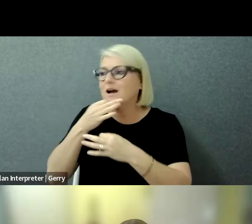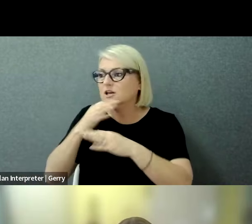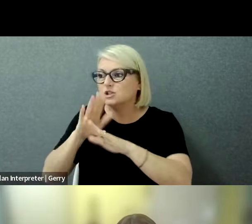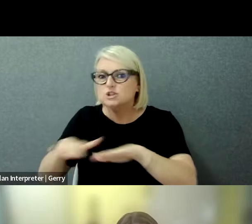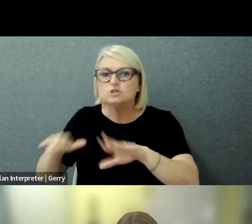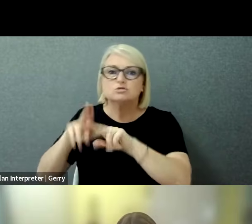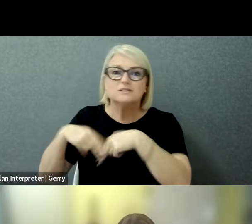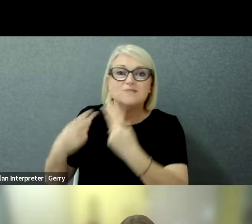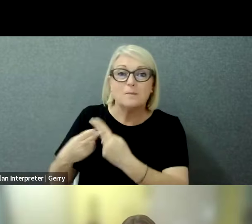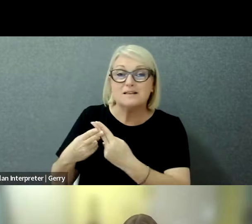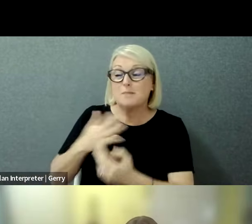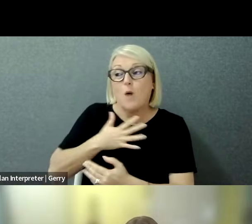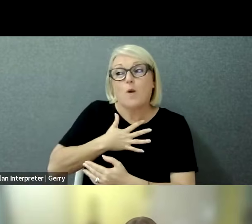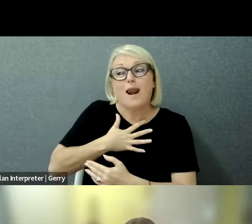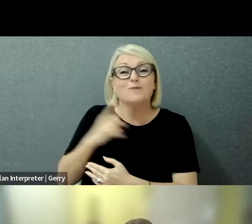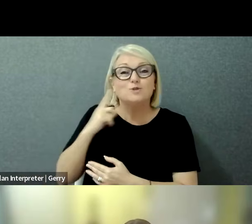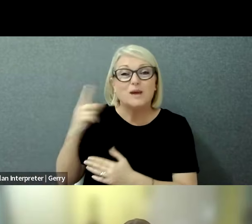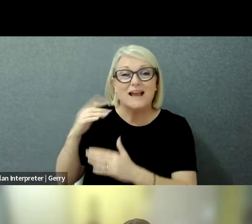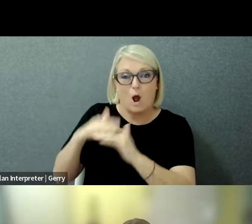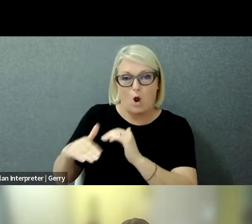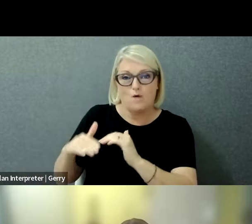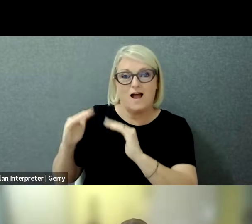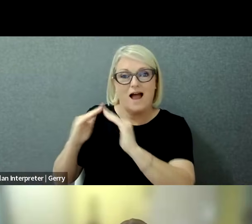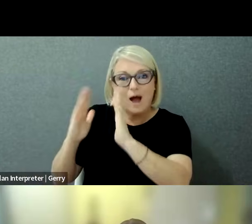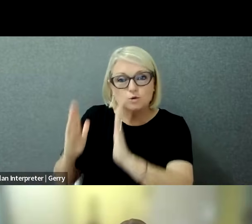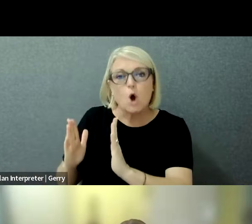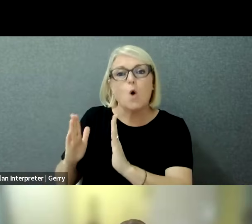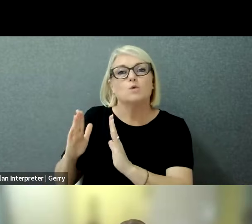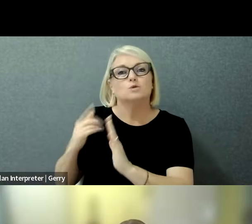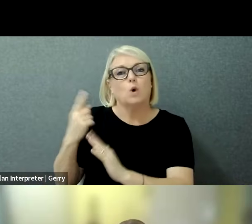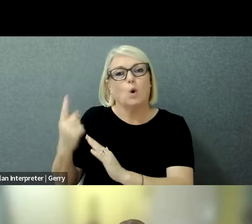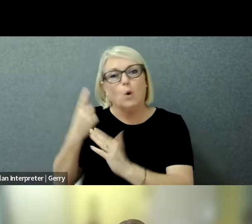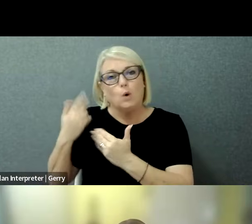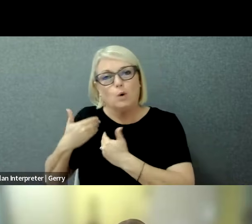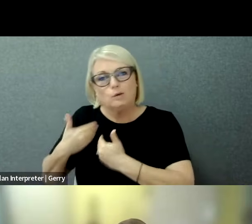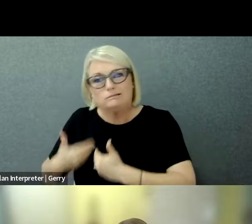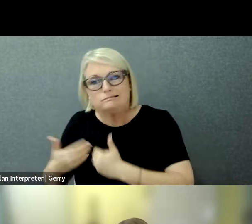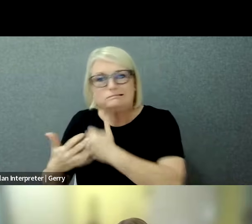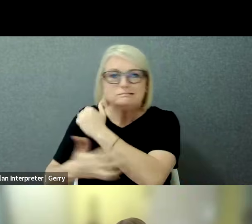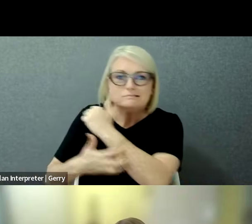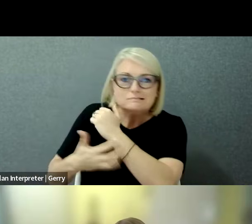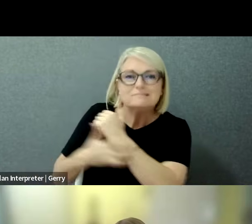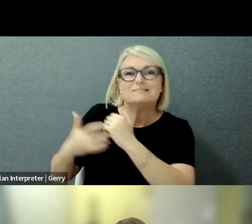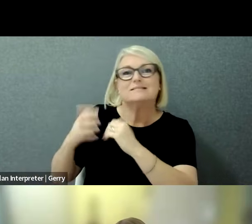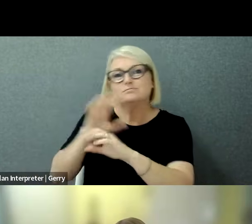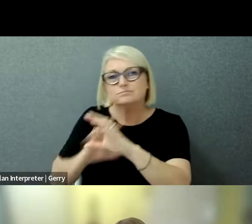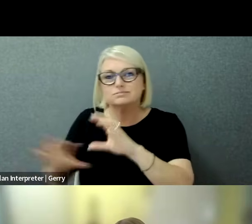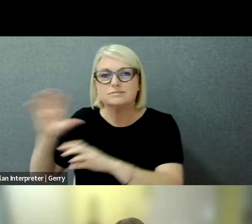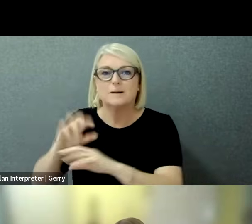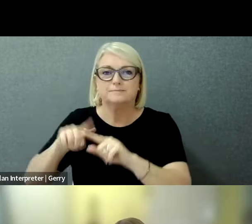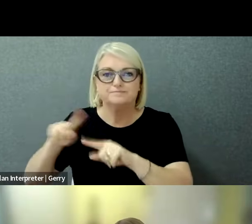households versus areas. Next I'm going to talk to Tanya, if that's okay. So, Tanya, as Caroline